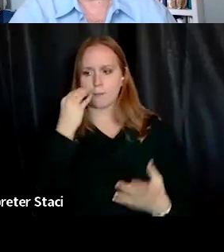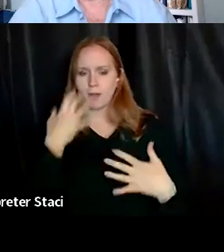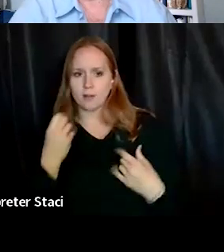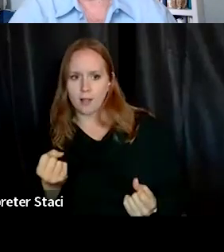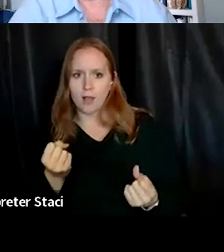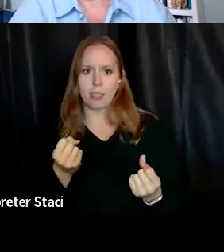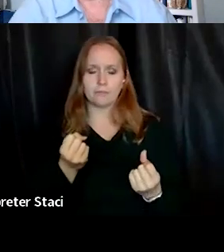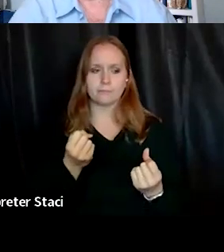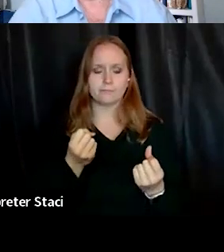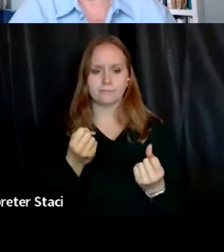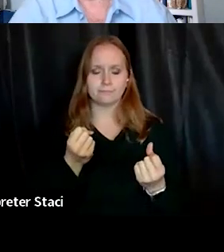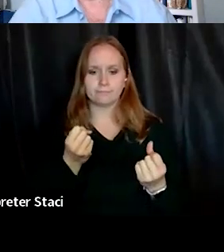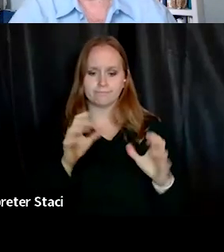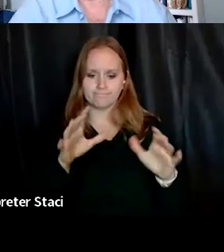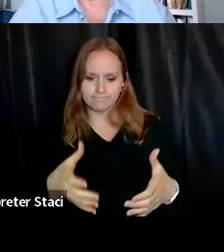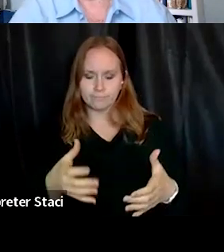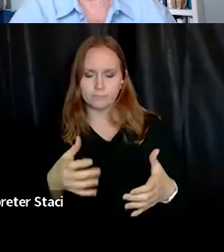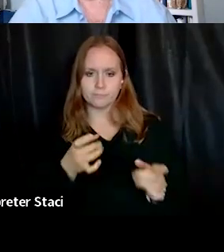I think you really kind of hit on a key point there, Hope.